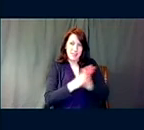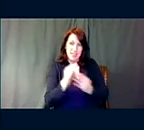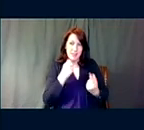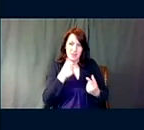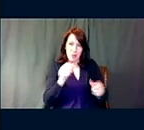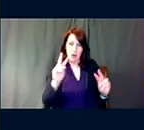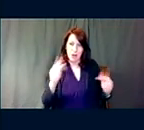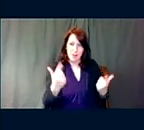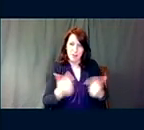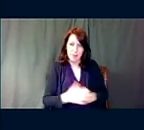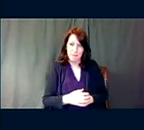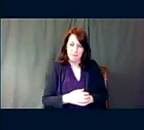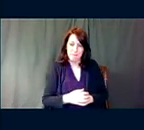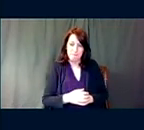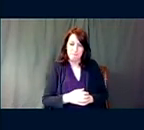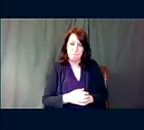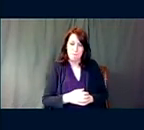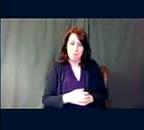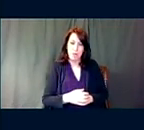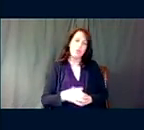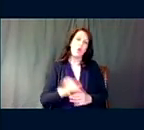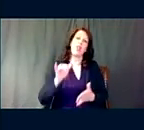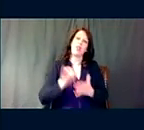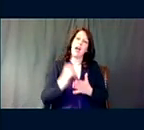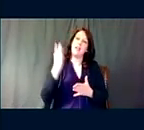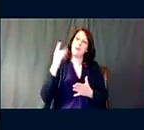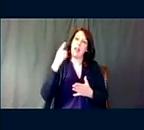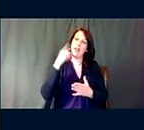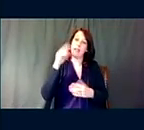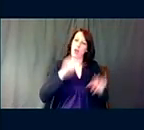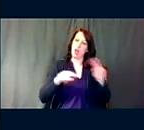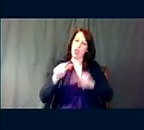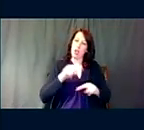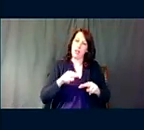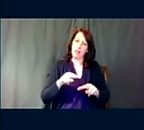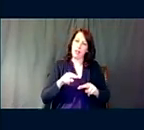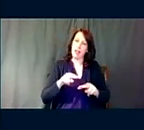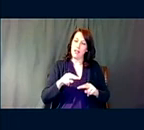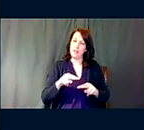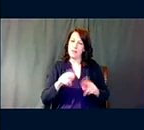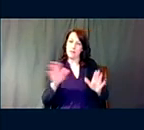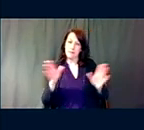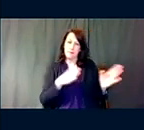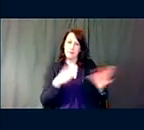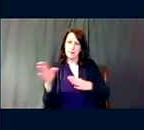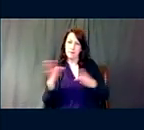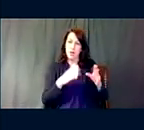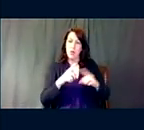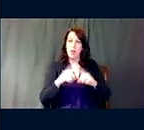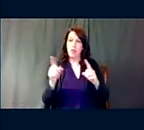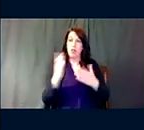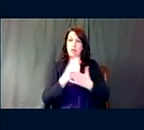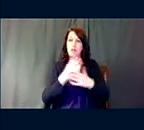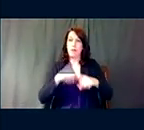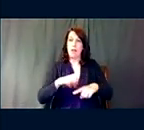BAD, LIKE THEY DON'T WORK. SO THAT'S WHY I THINK LOOKING AT